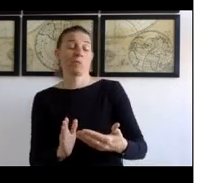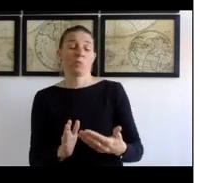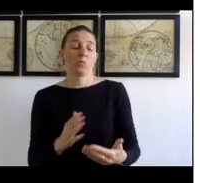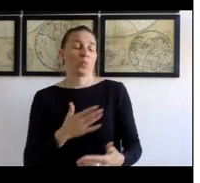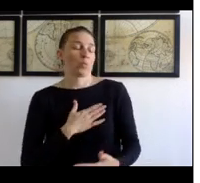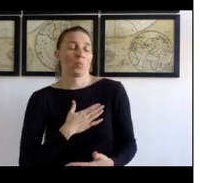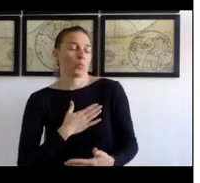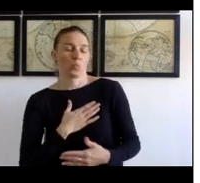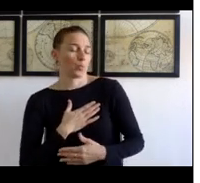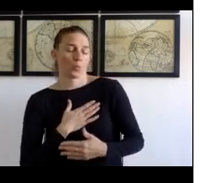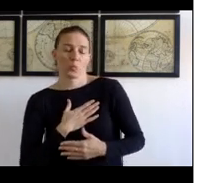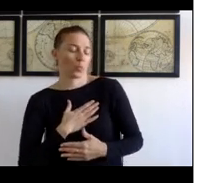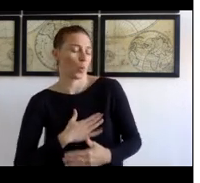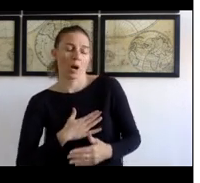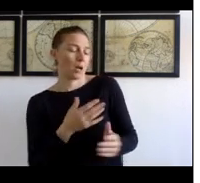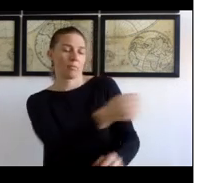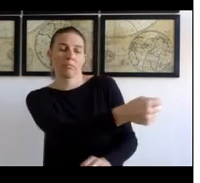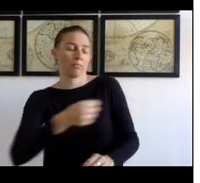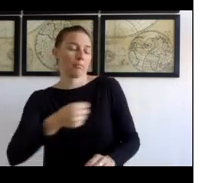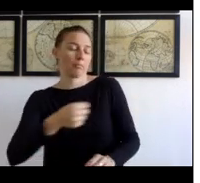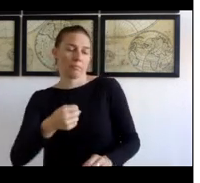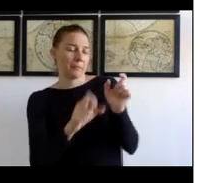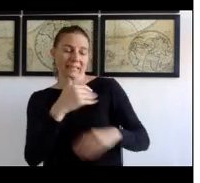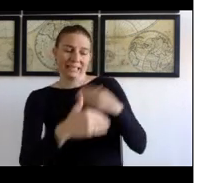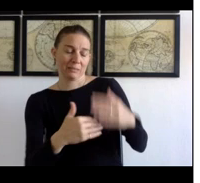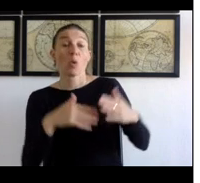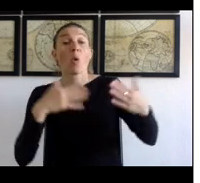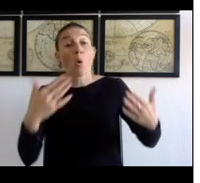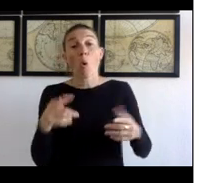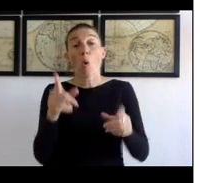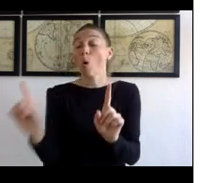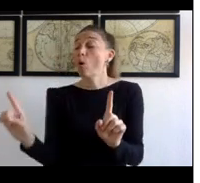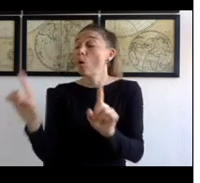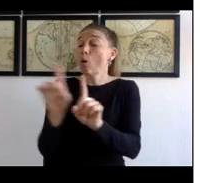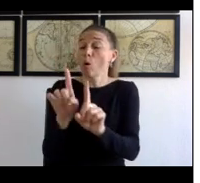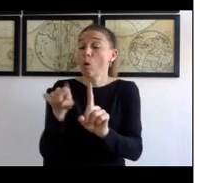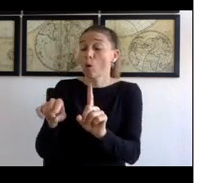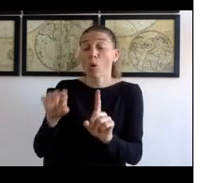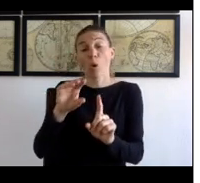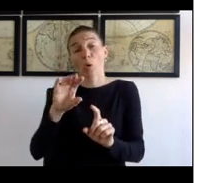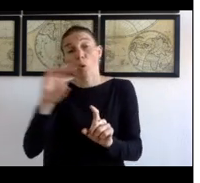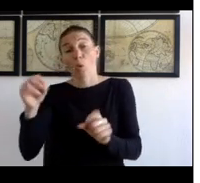Also co-workers don't feel comfortable working with persons with disabilities